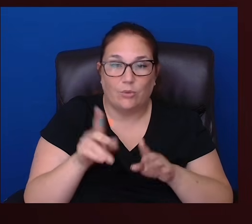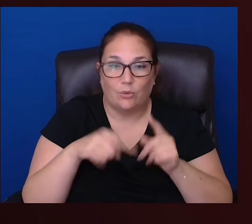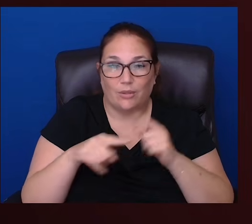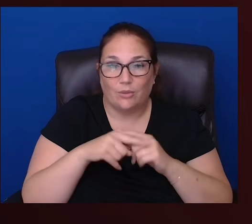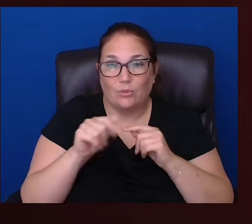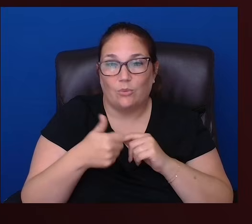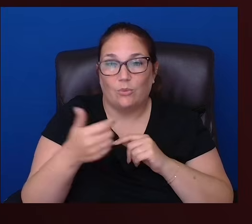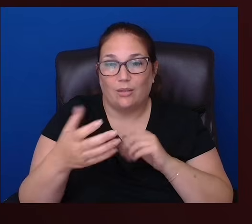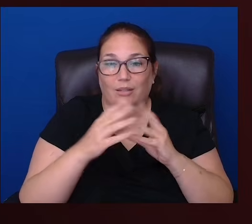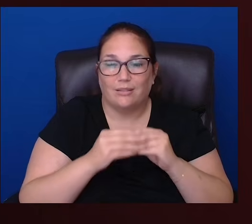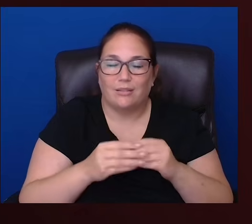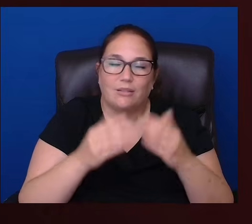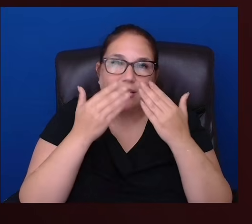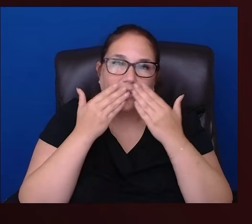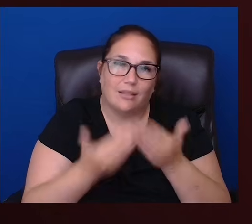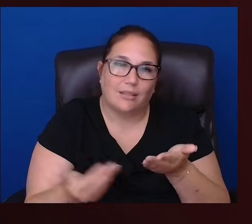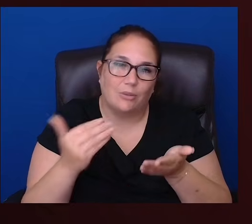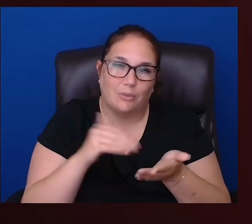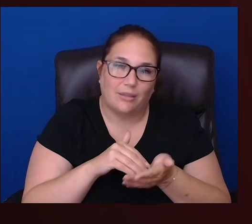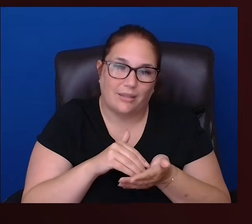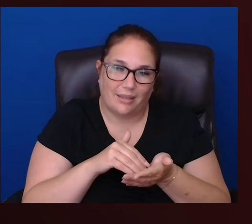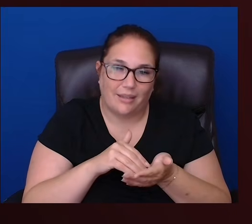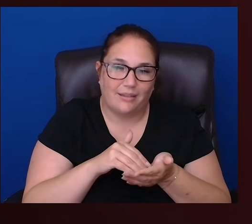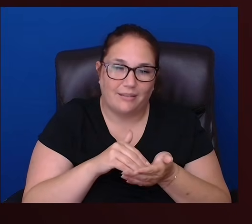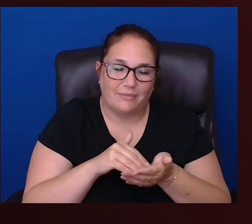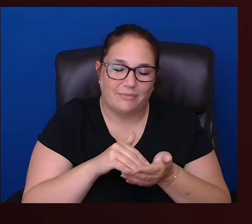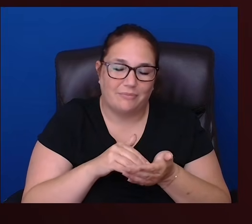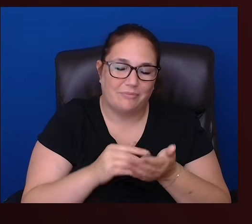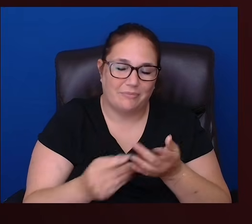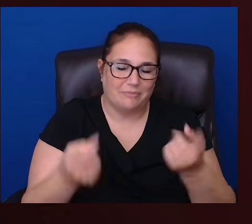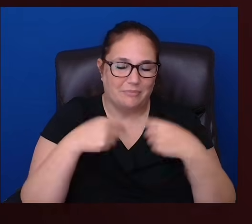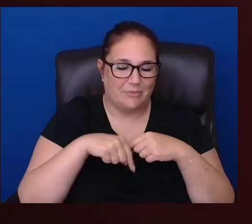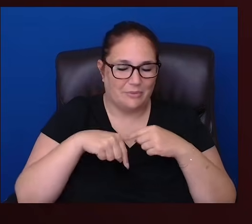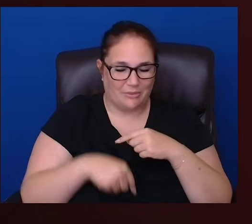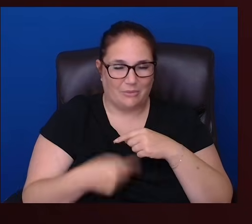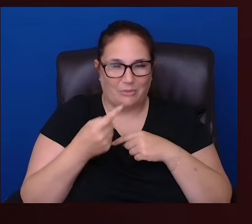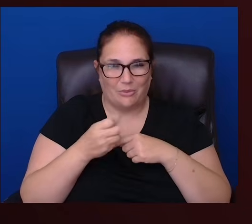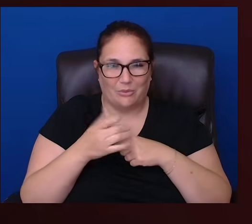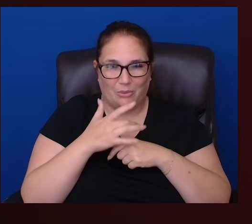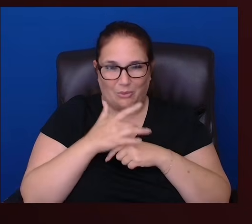thank you again for attending this one so early and we